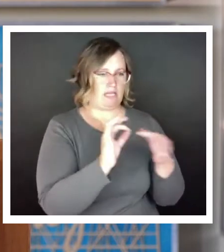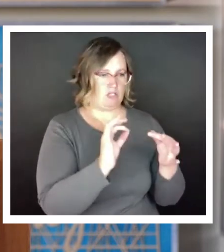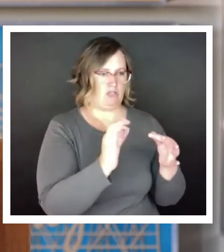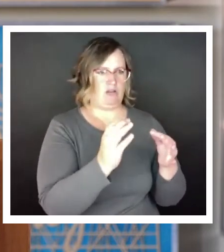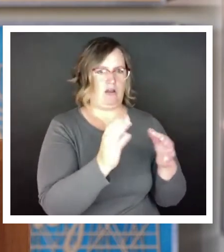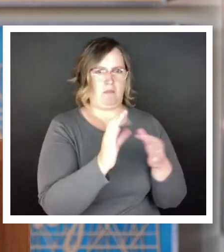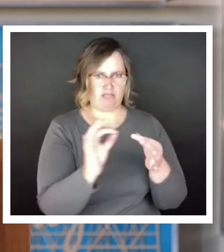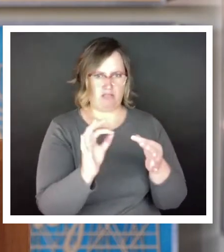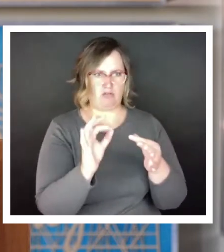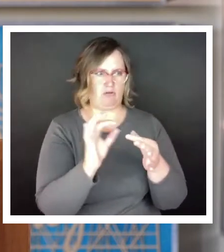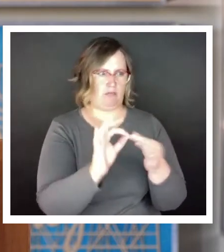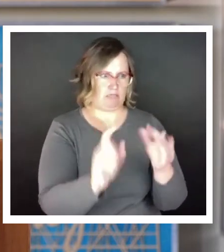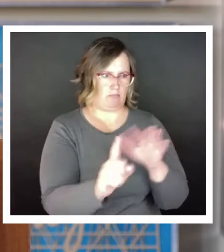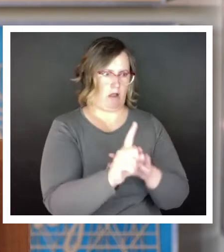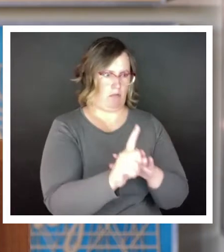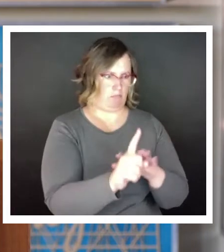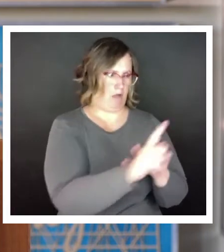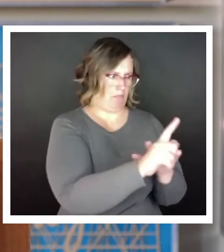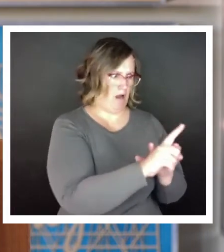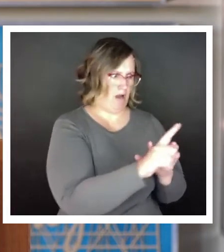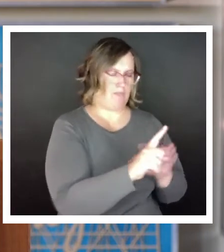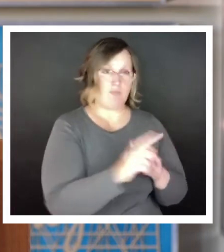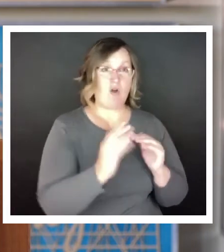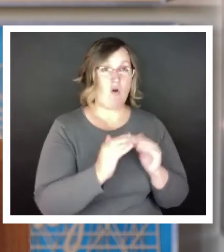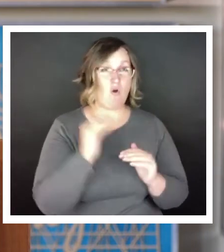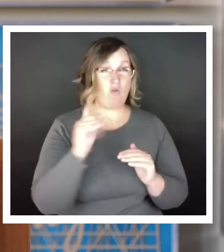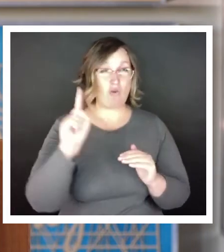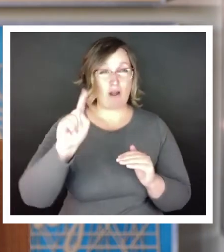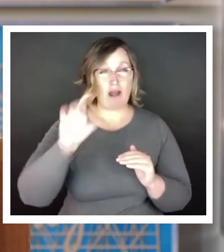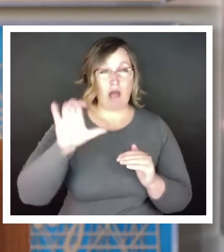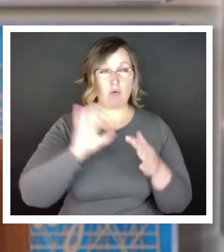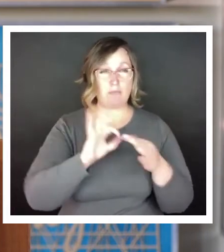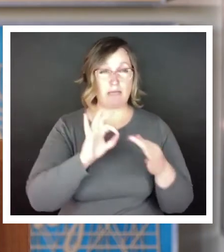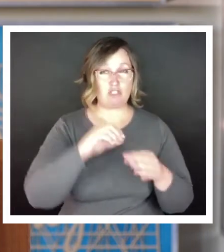and another over 100 messages in one minute.